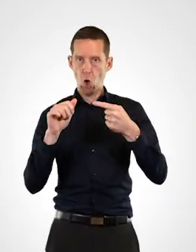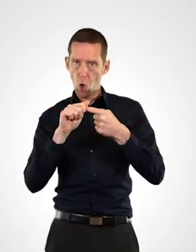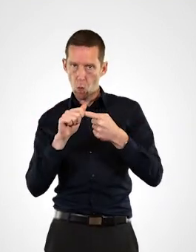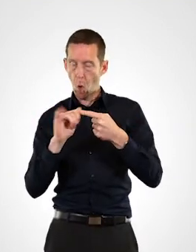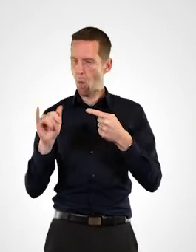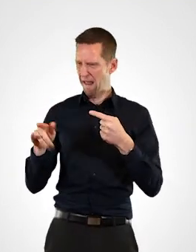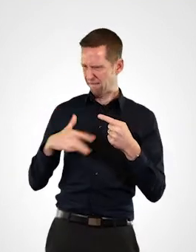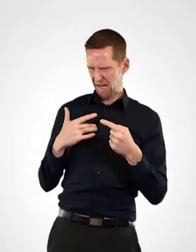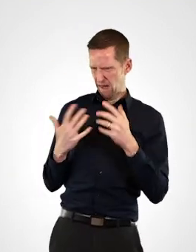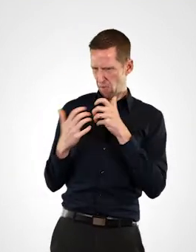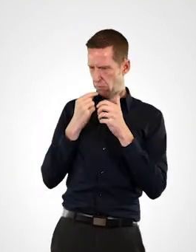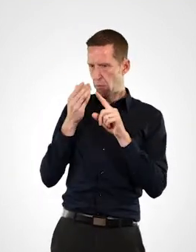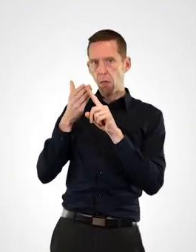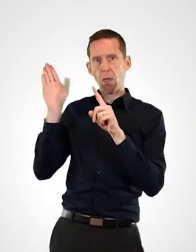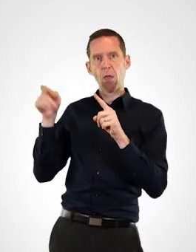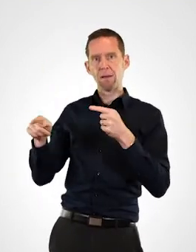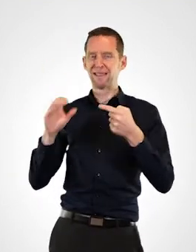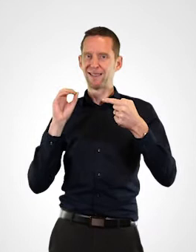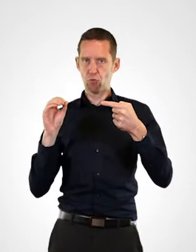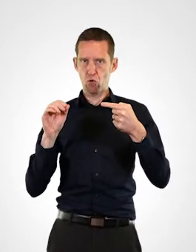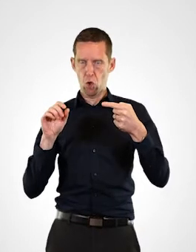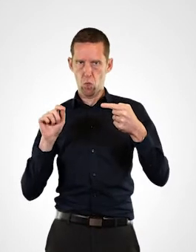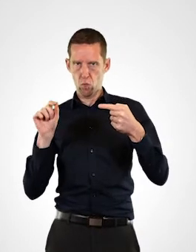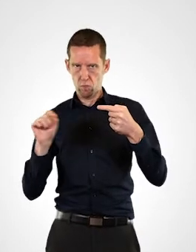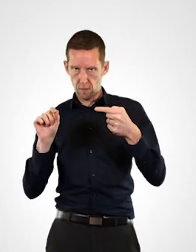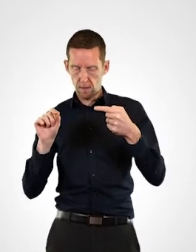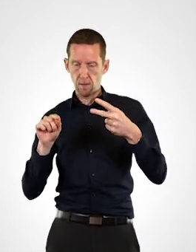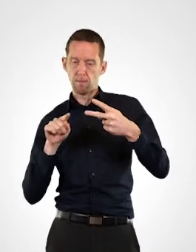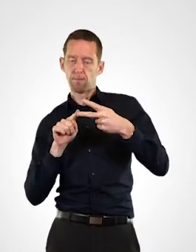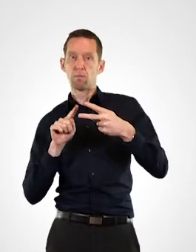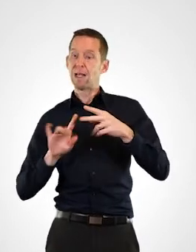or their imitation is not a close match; we call it partially acceptable